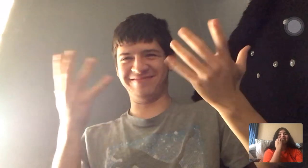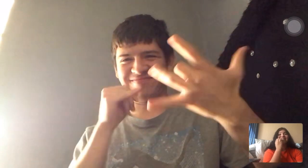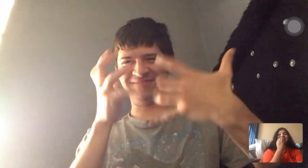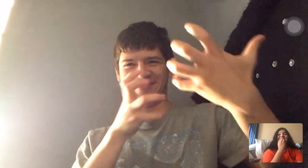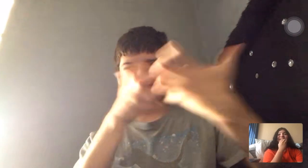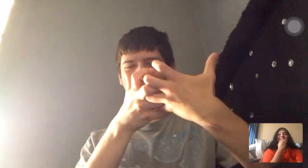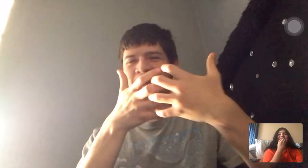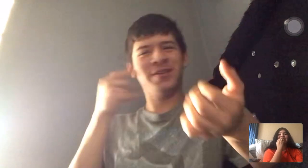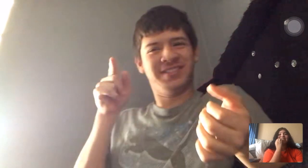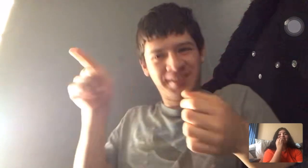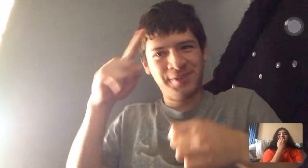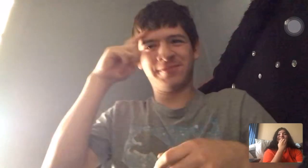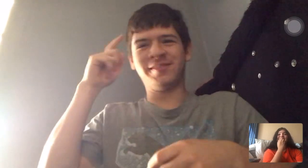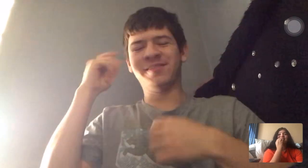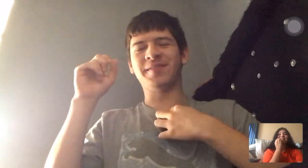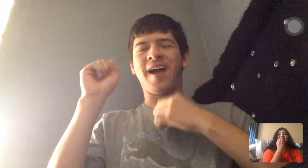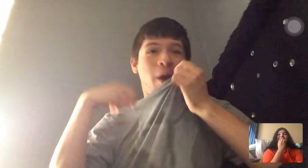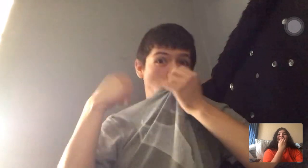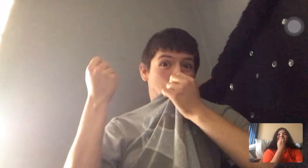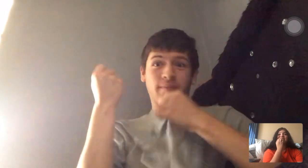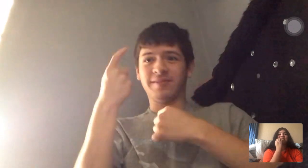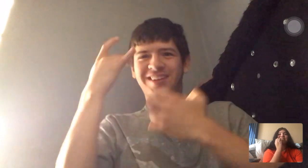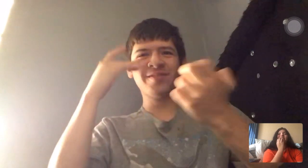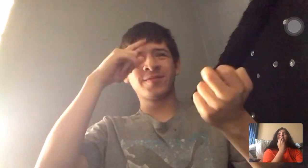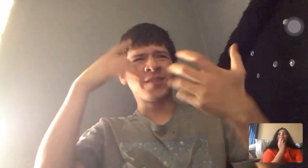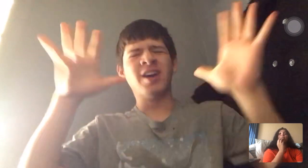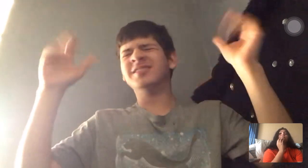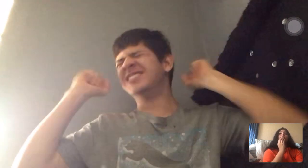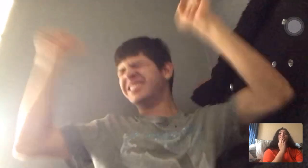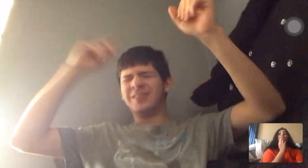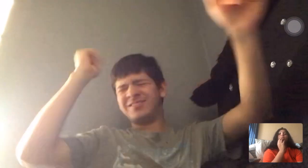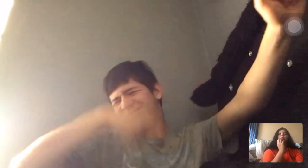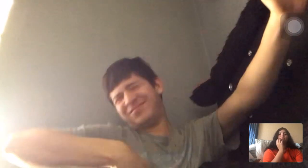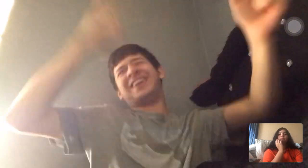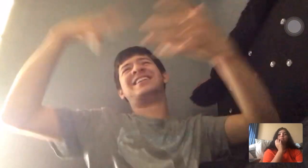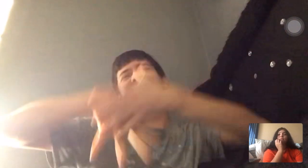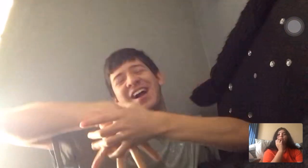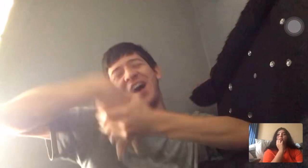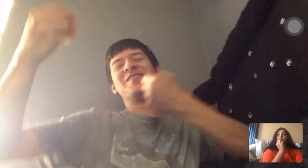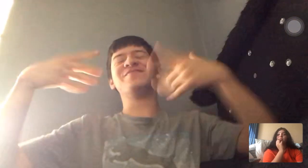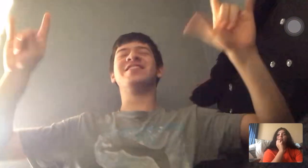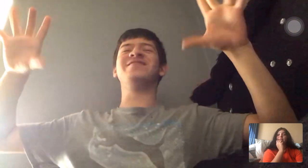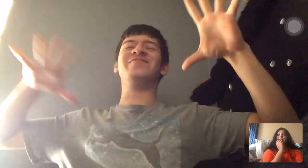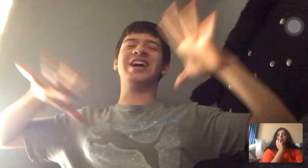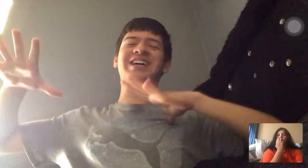It’s better in summer where we can throw our caps and be excited for our summer vacation. [As for winter break,]